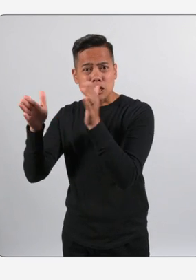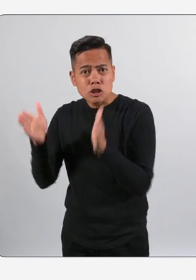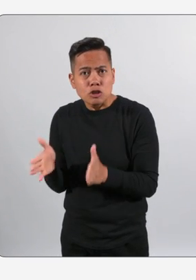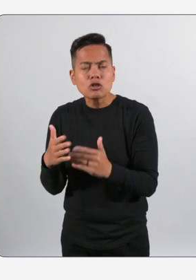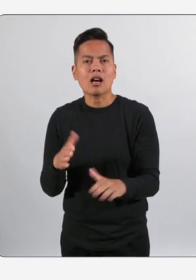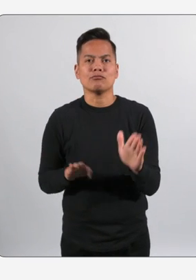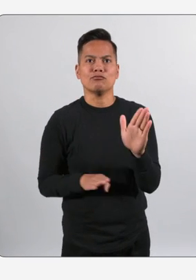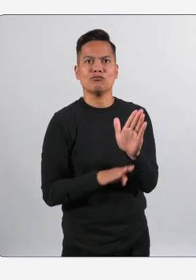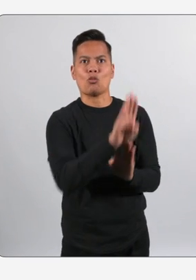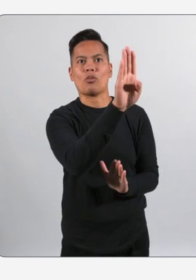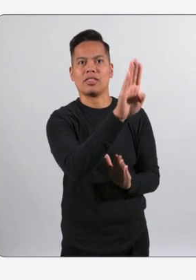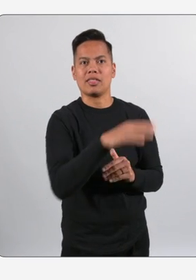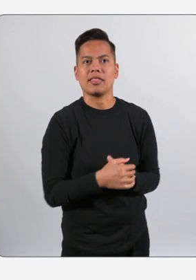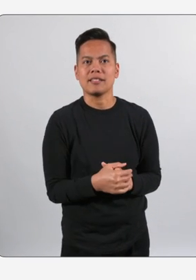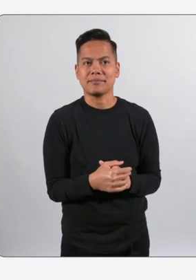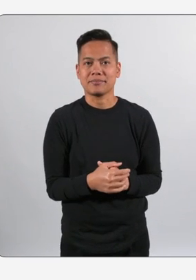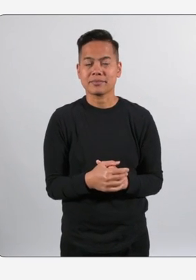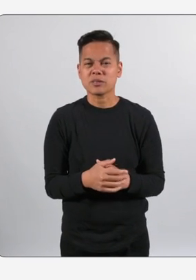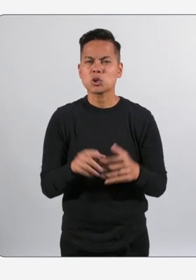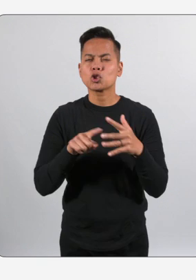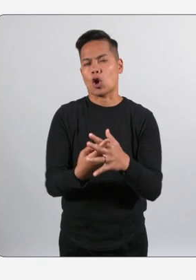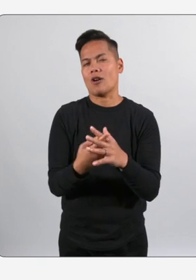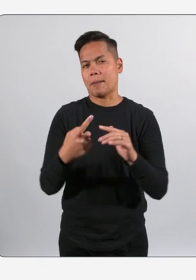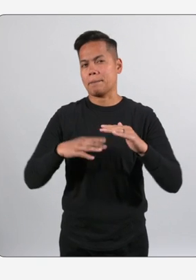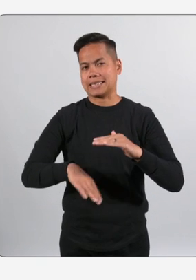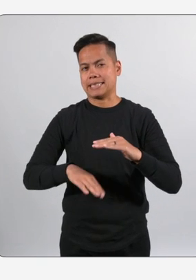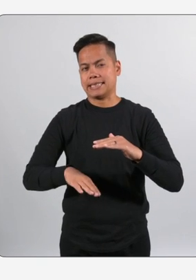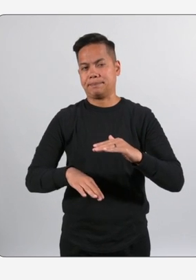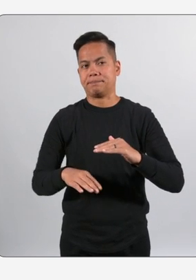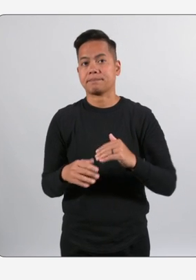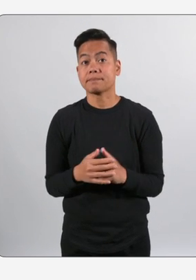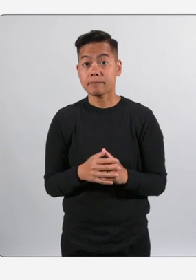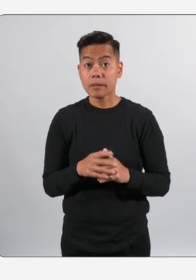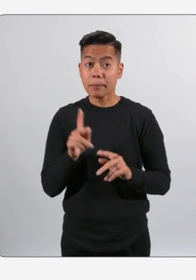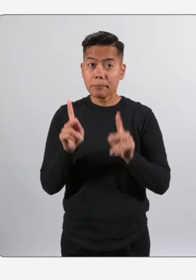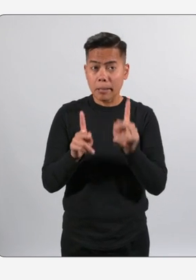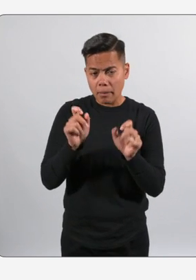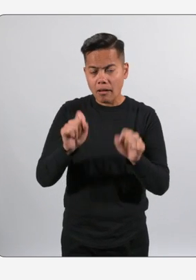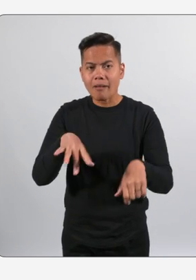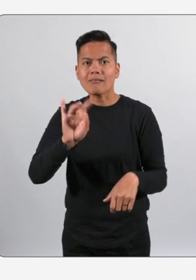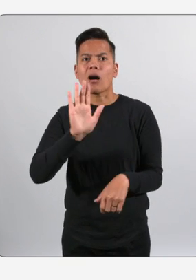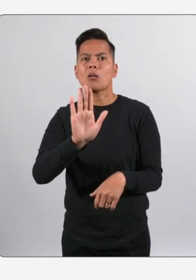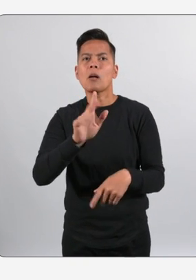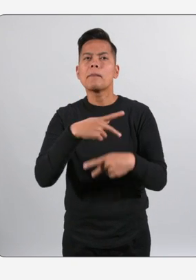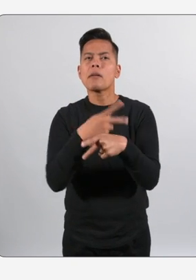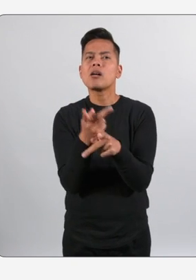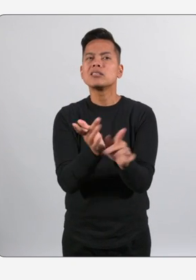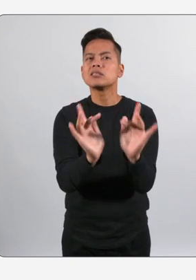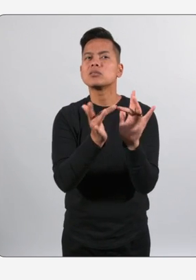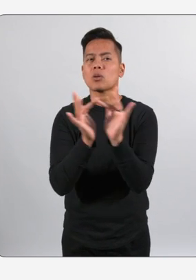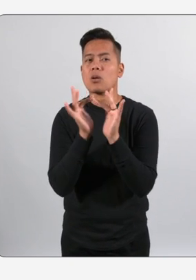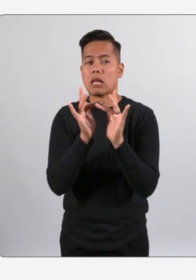Let's start with the basics, making sure that people can find your products online. Merchant Center is the first